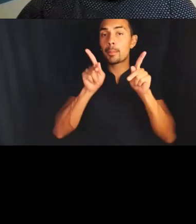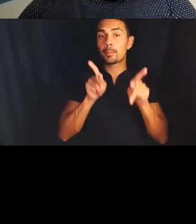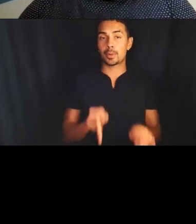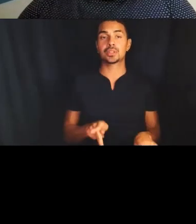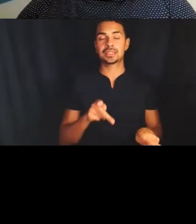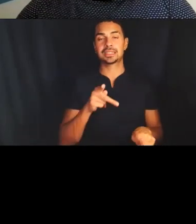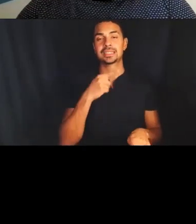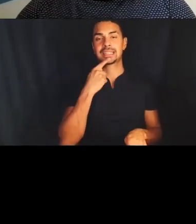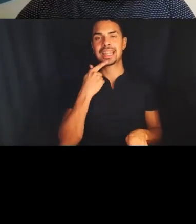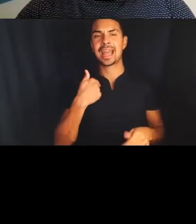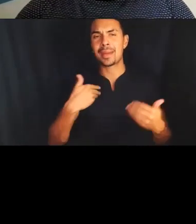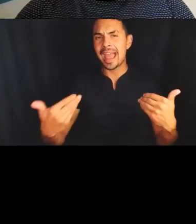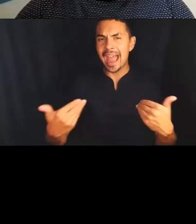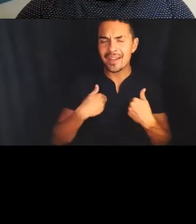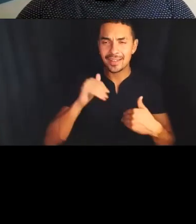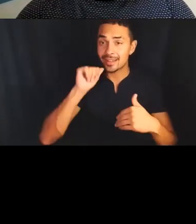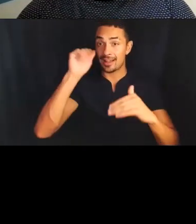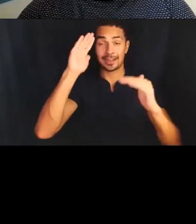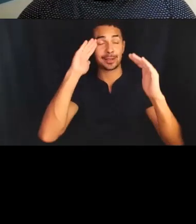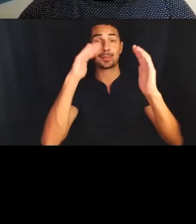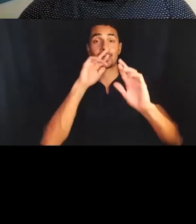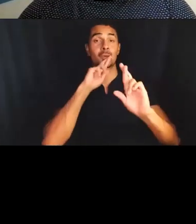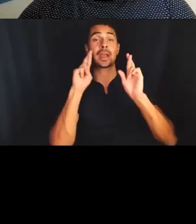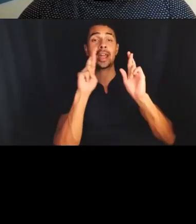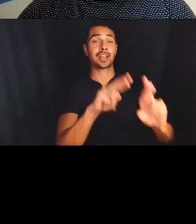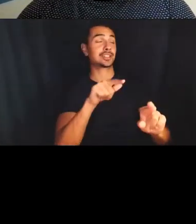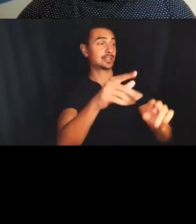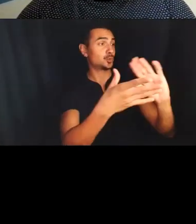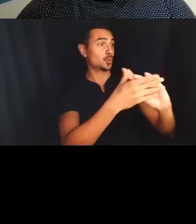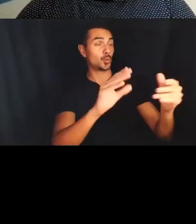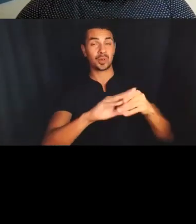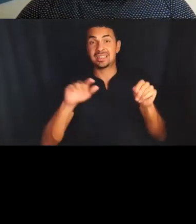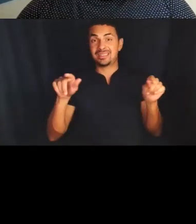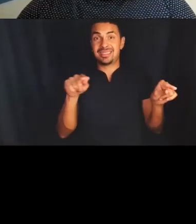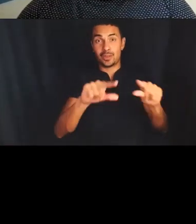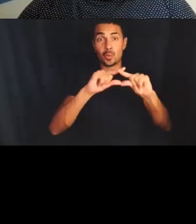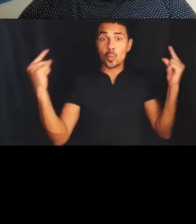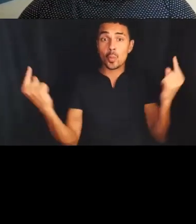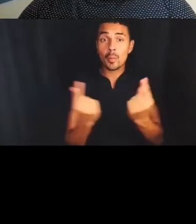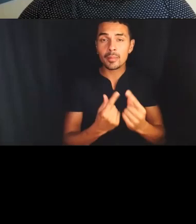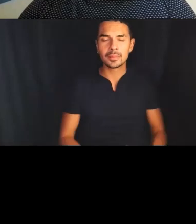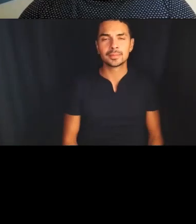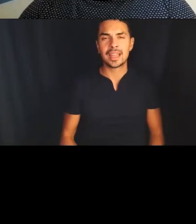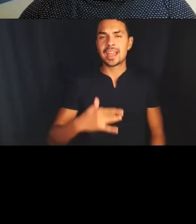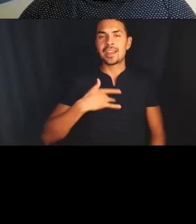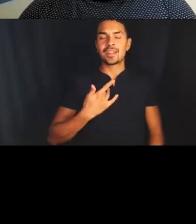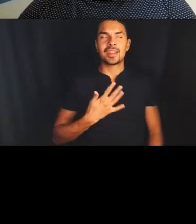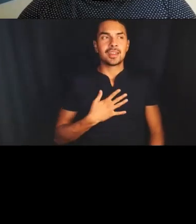"I'm having an unexpected reaction to these stories, this group. I feel an almost ecstatic high